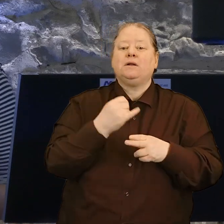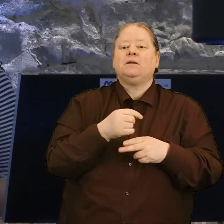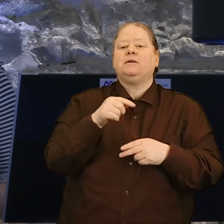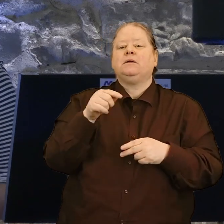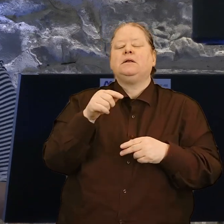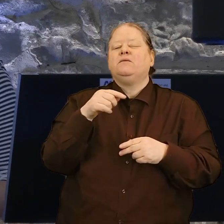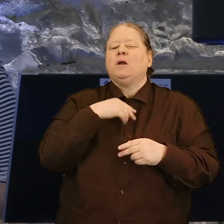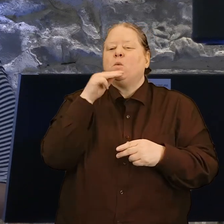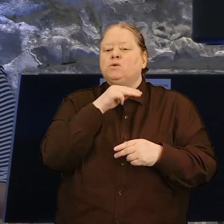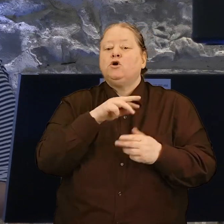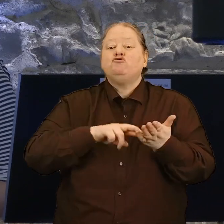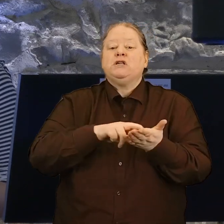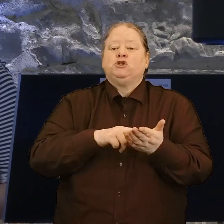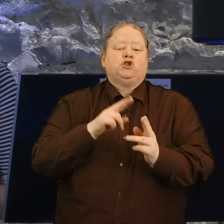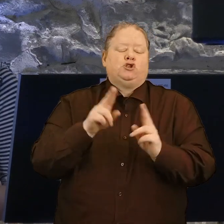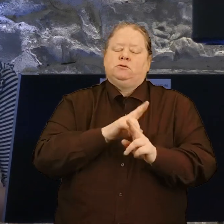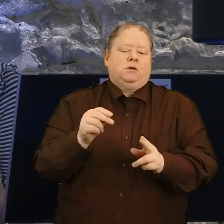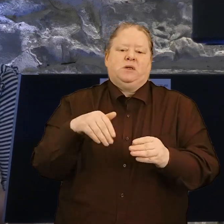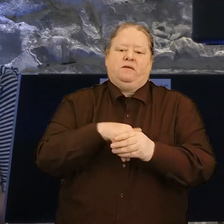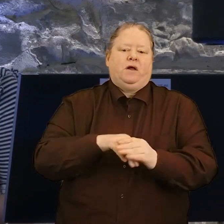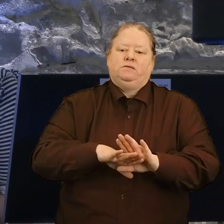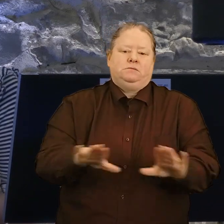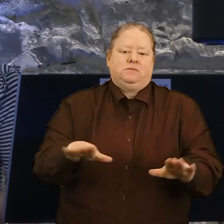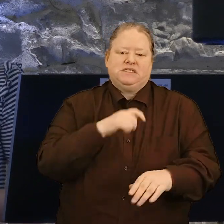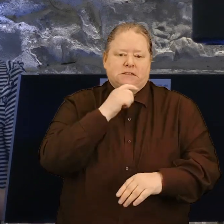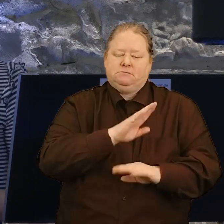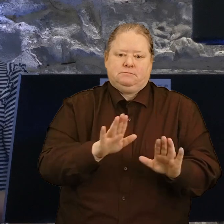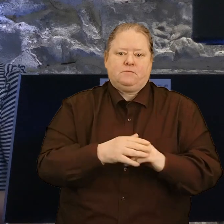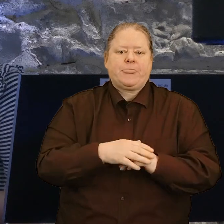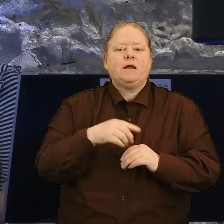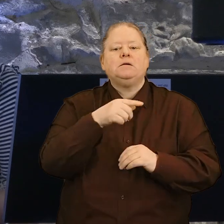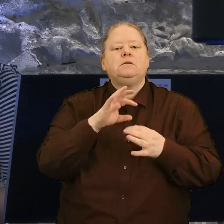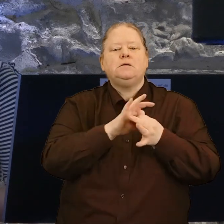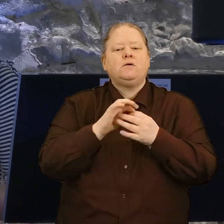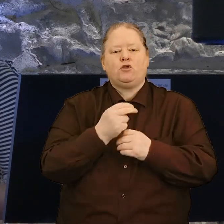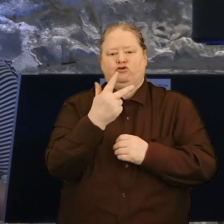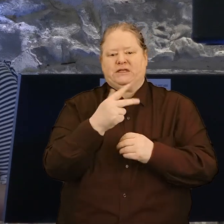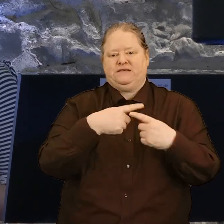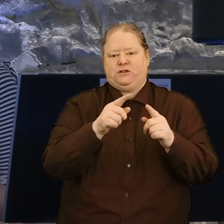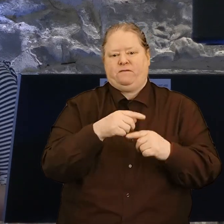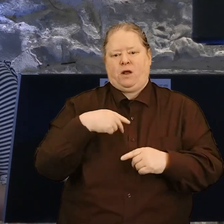importantly of him, religion should not play a part, he said. "Among the bonds that unite the three divisions of our Kingdom